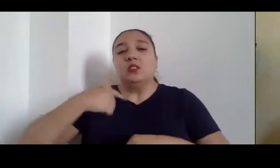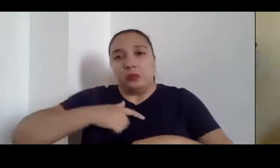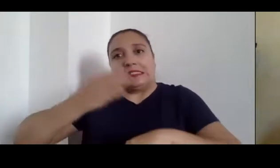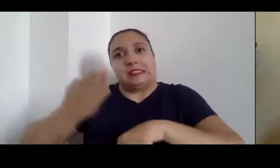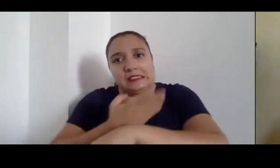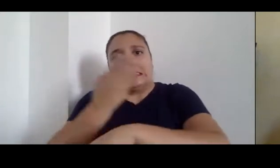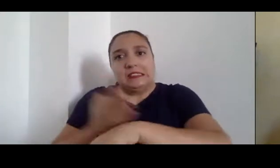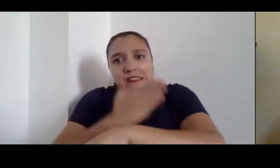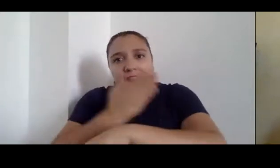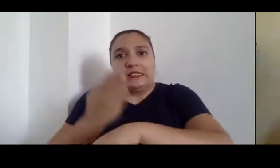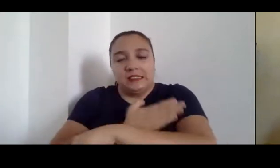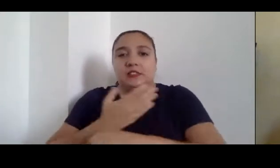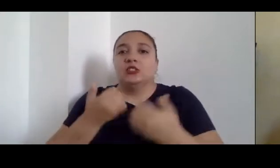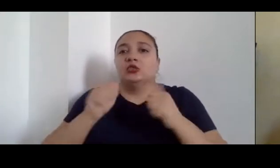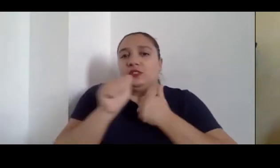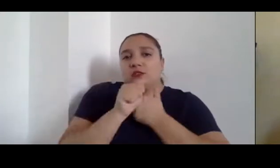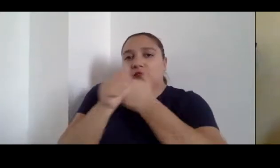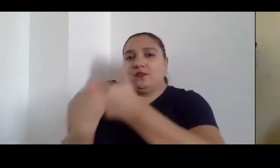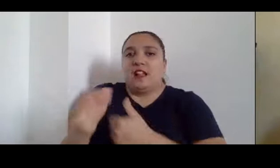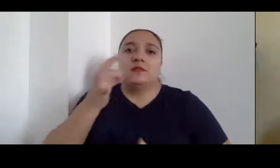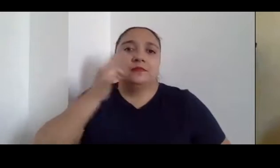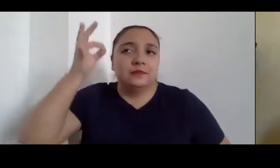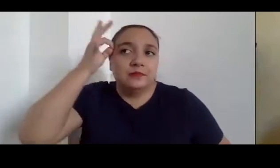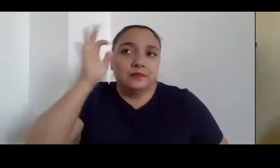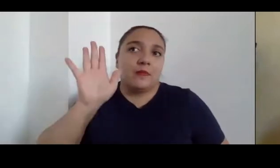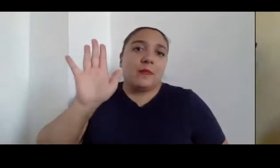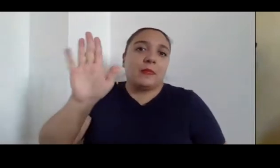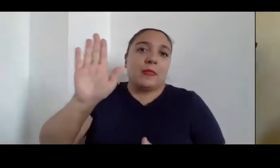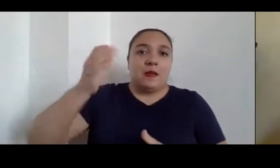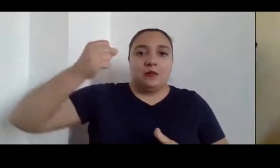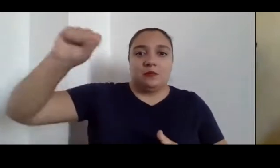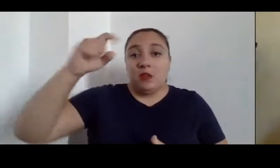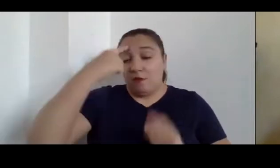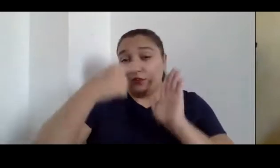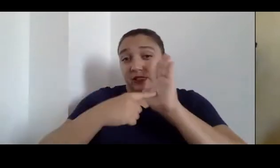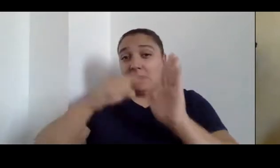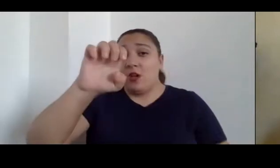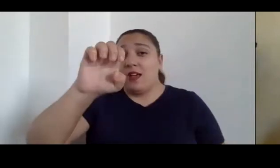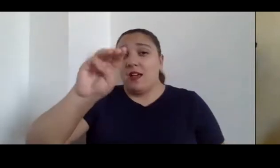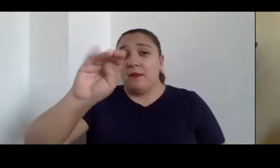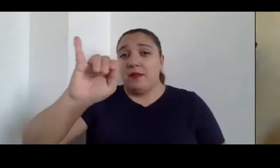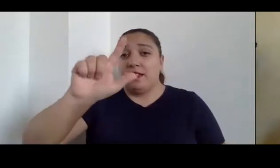guidance of indigenous dance artist and activist Emmy Johnson to ensure that we embody this allyship.